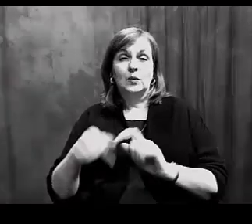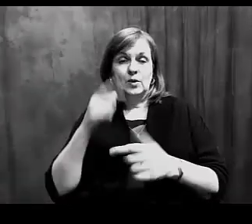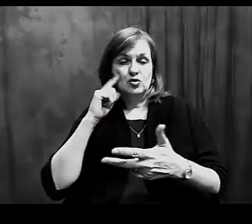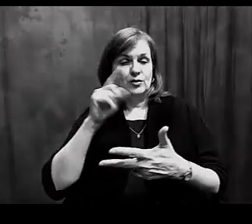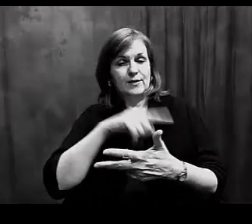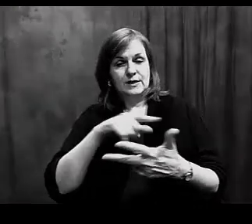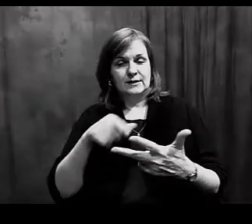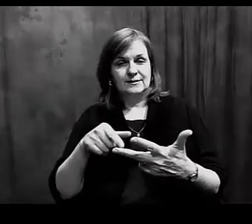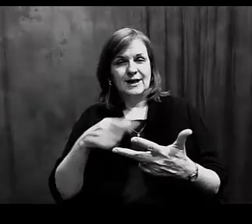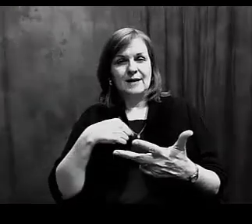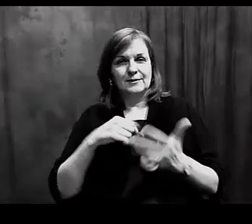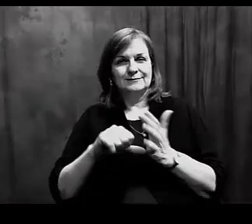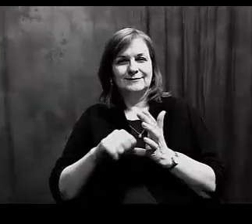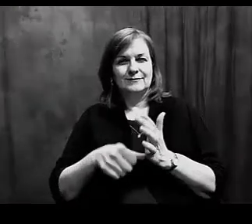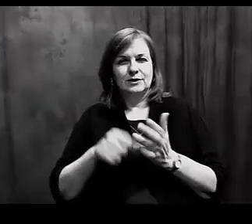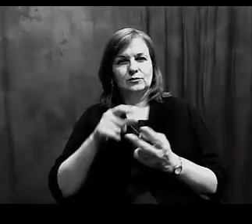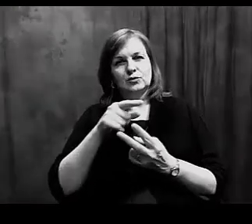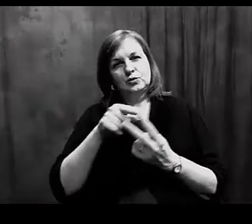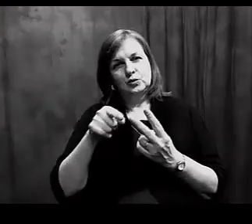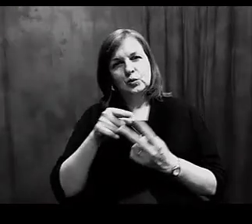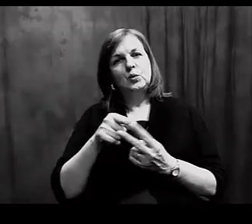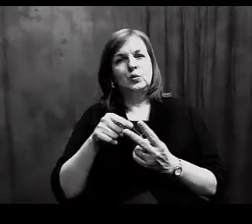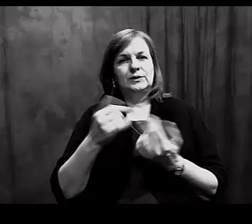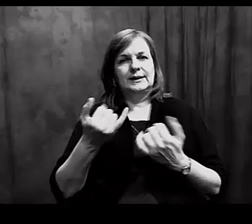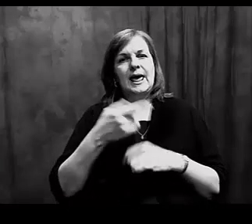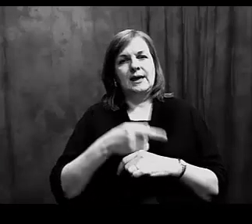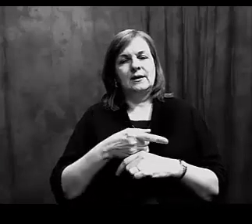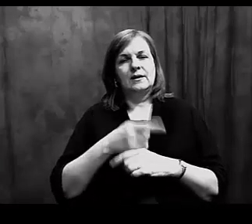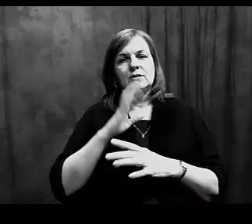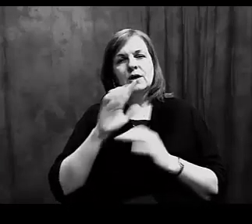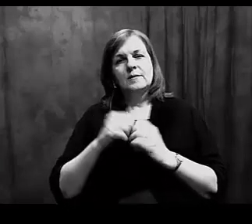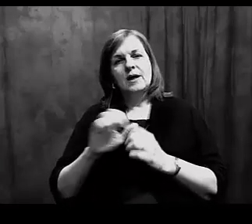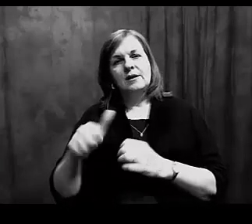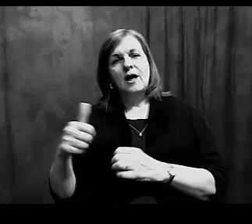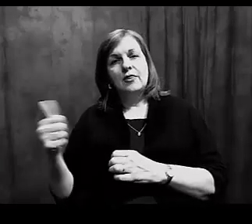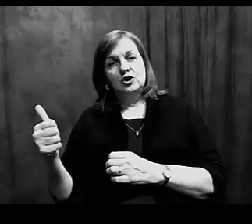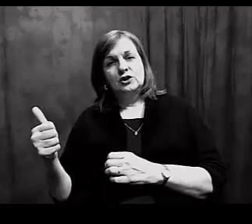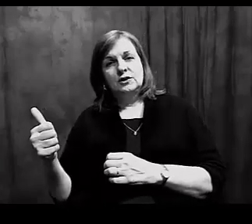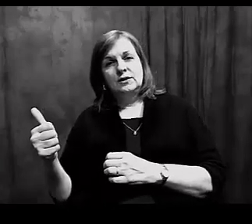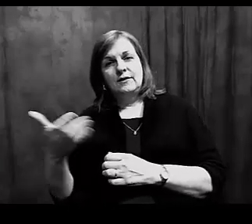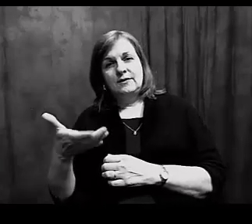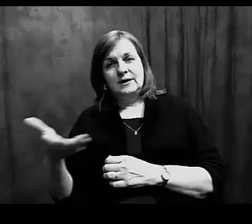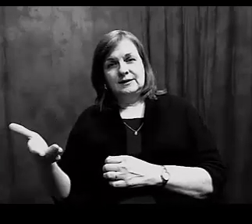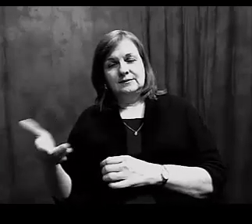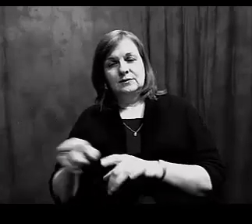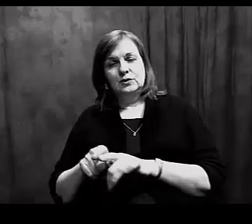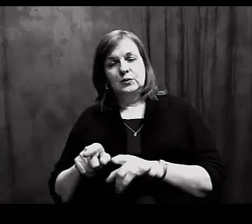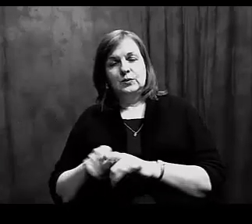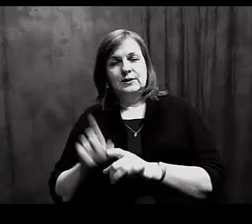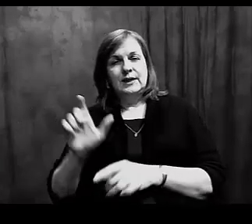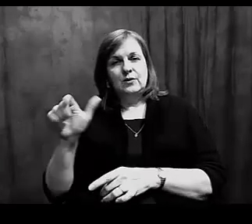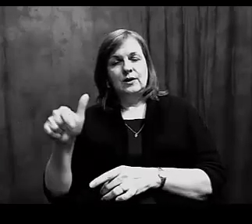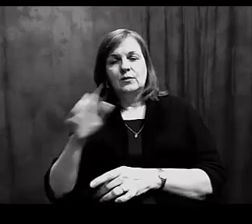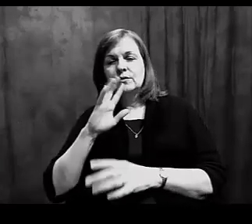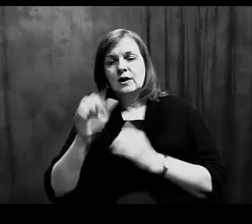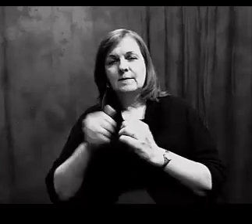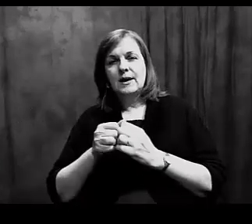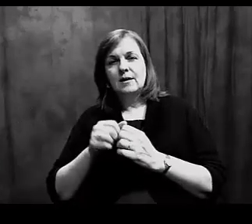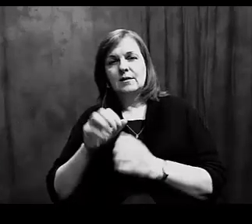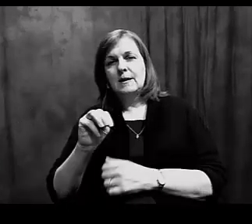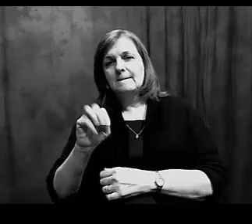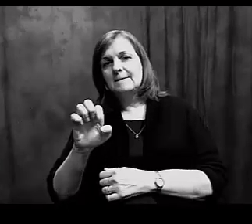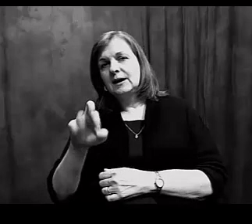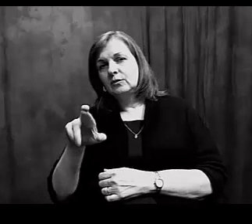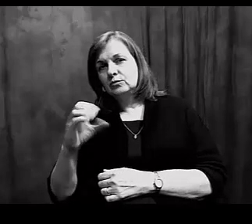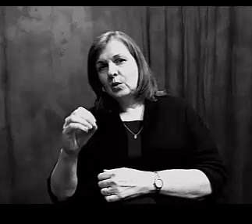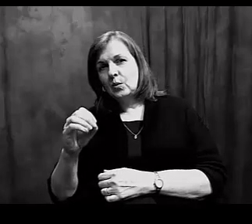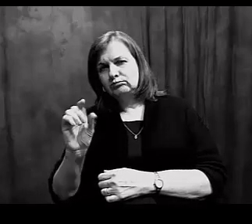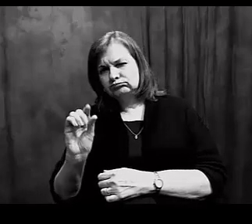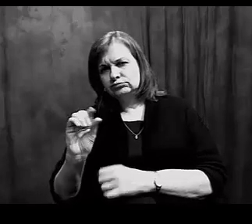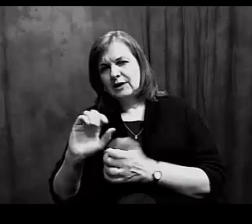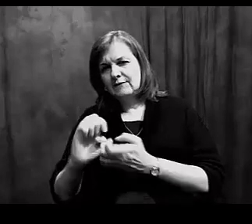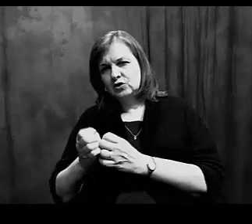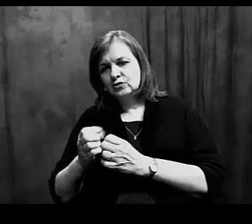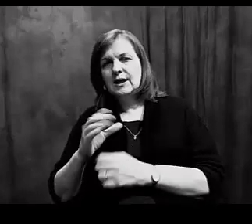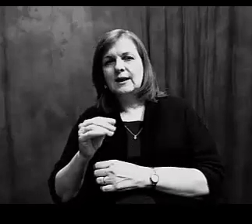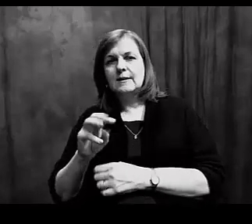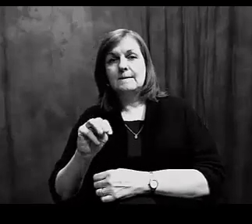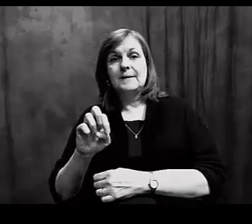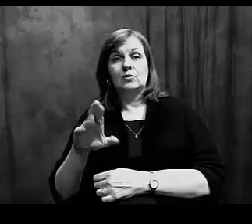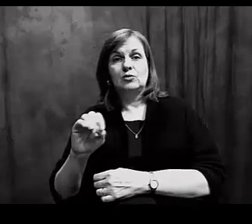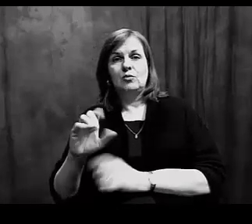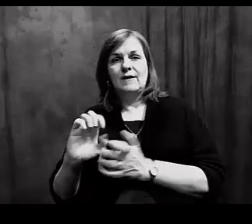these mechanisms I'm just going to highlight two for you today we will talk about others as as we go through micro and macroevolution